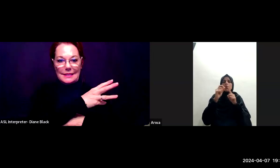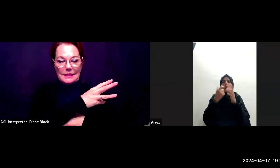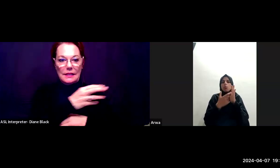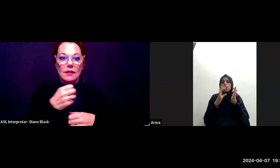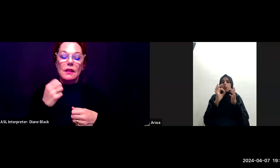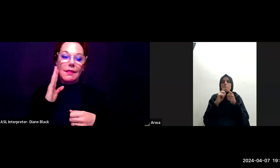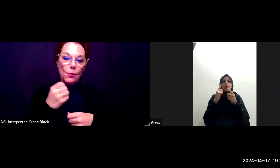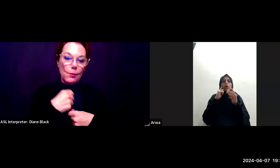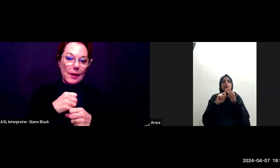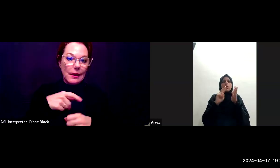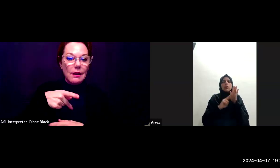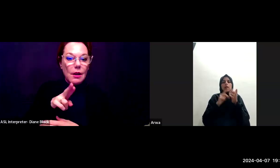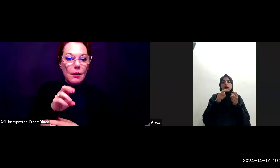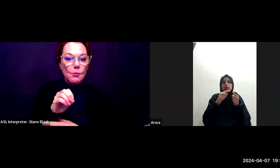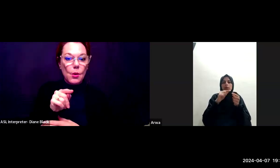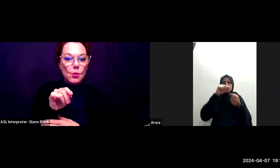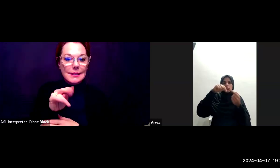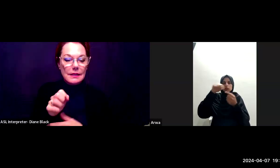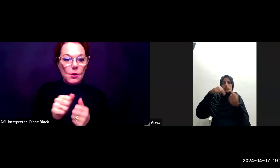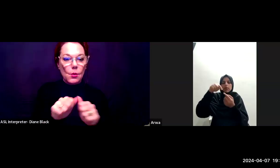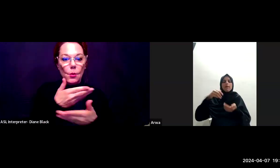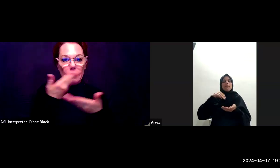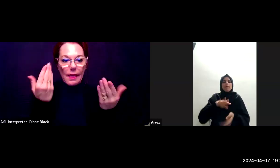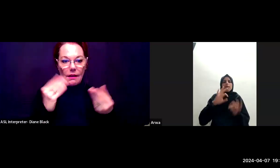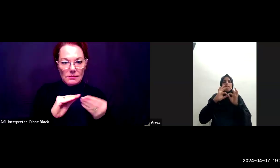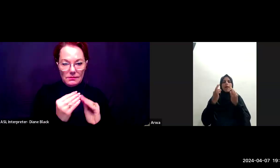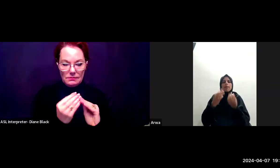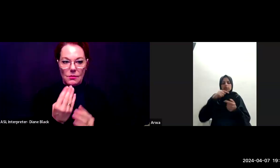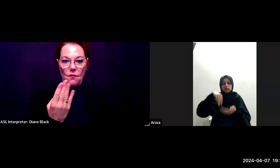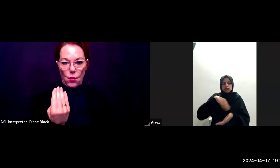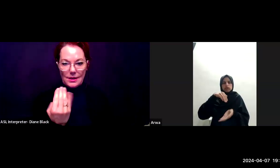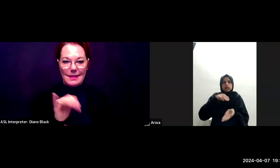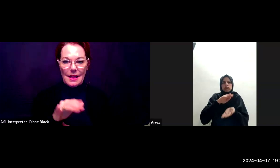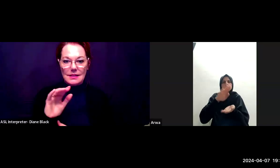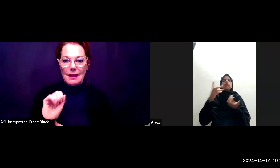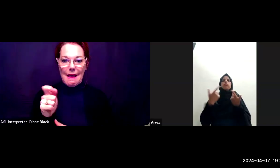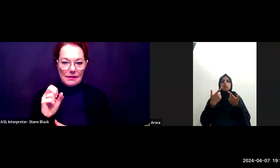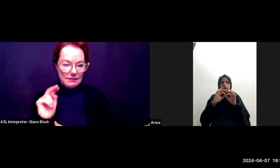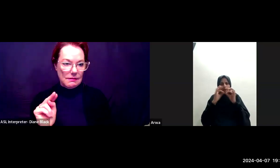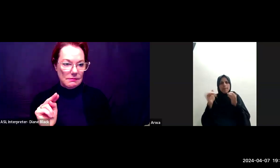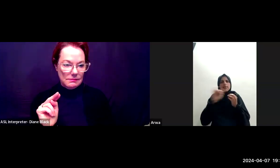that protein will be fairly functional. That is Exon skipping and this is something that ProQR